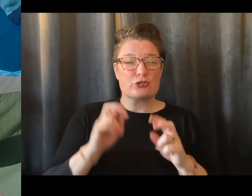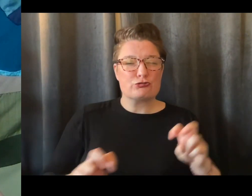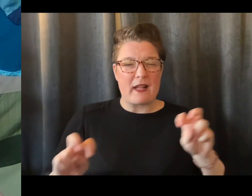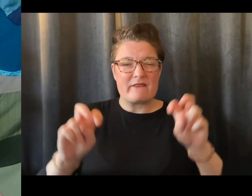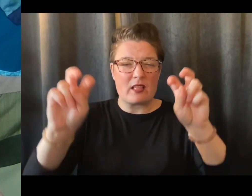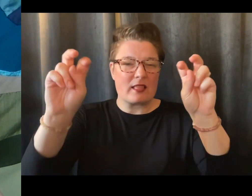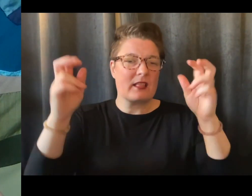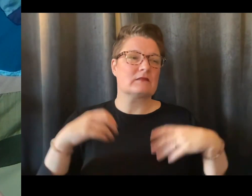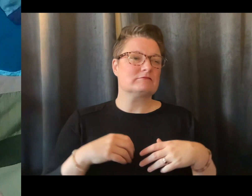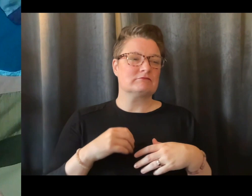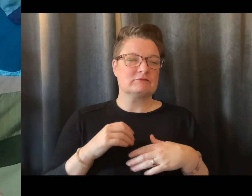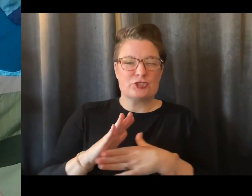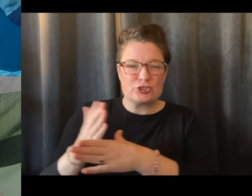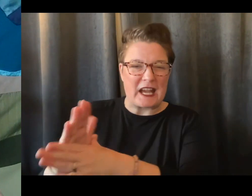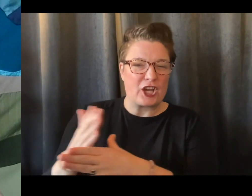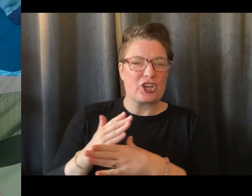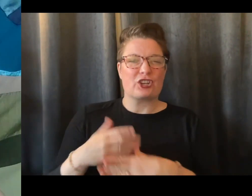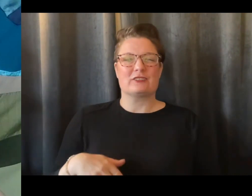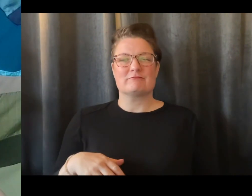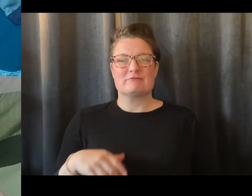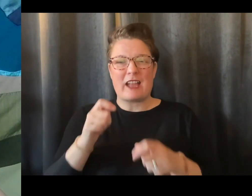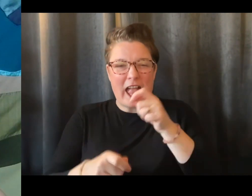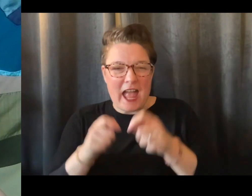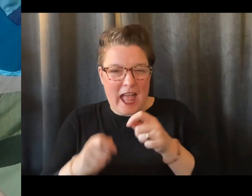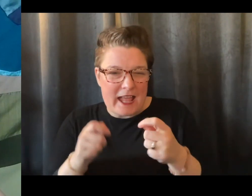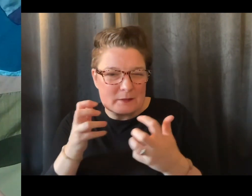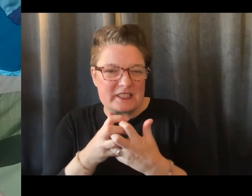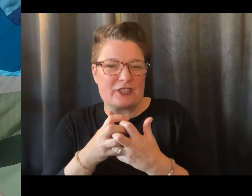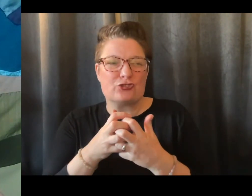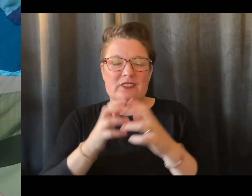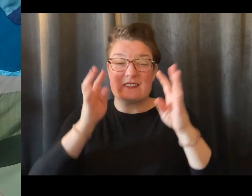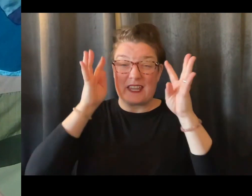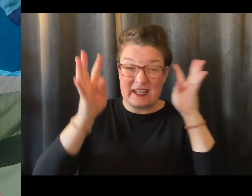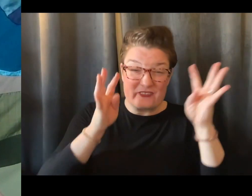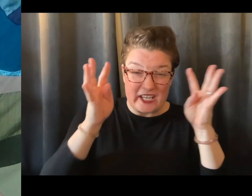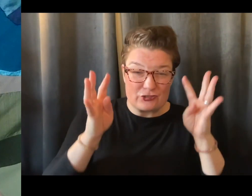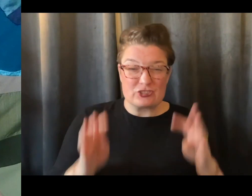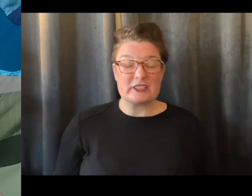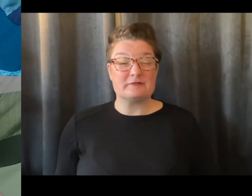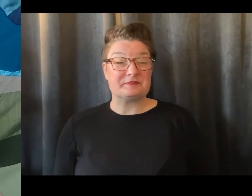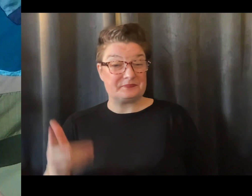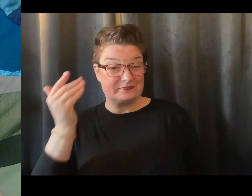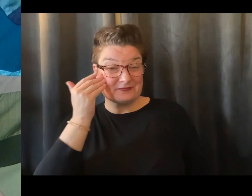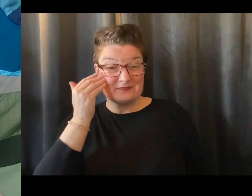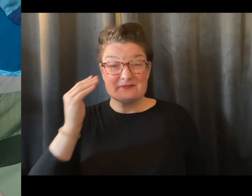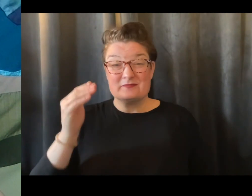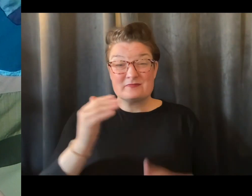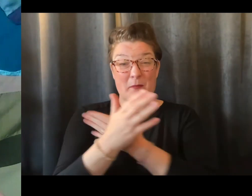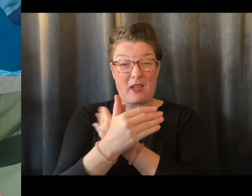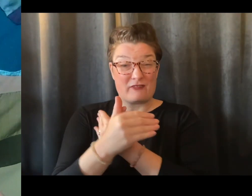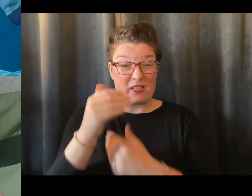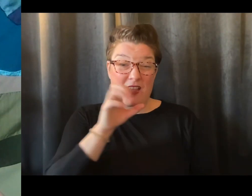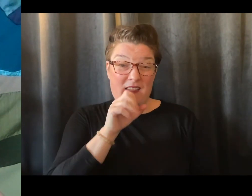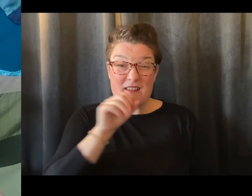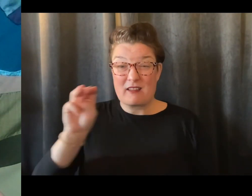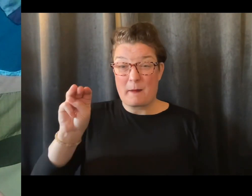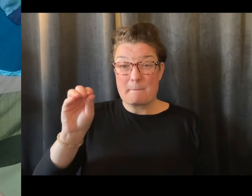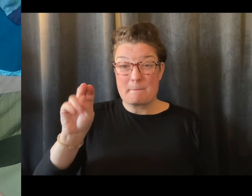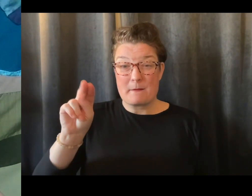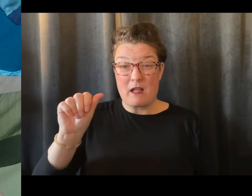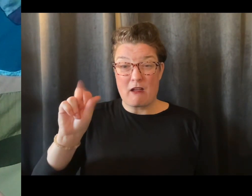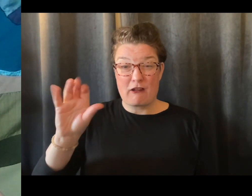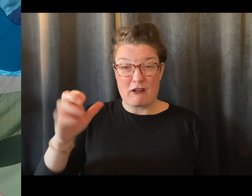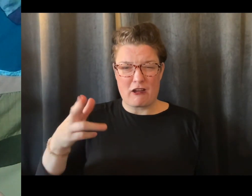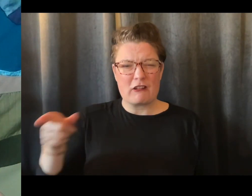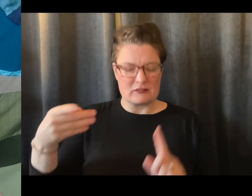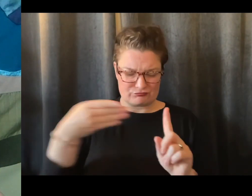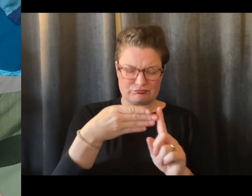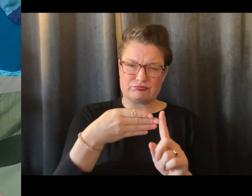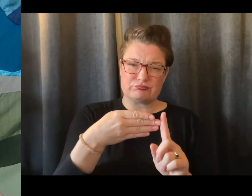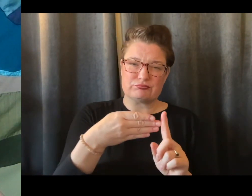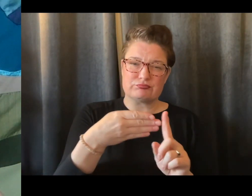and like the monarch butterflies who use milkweed as their food and are one of the